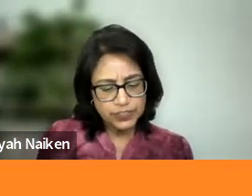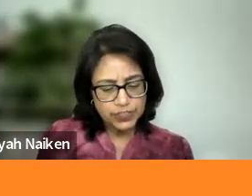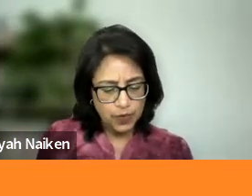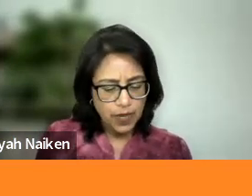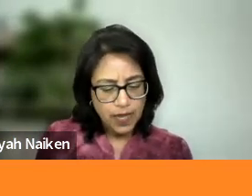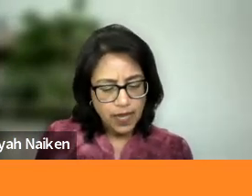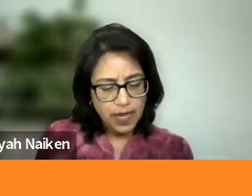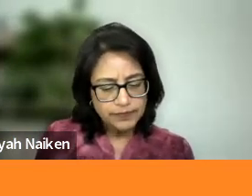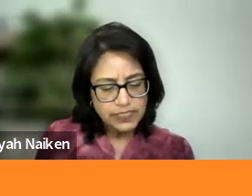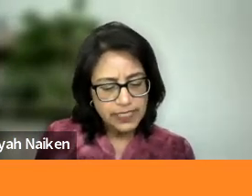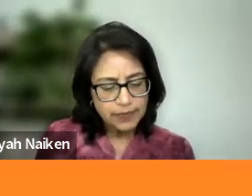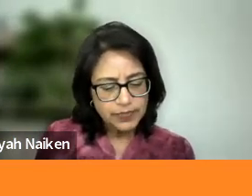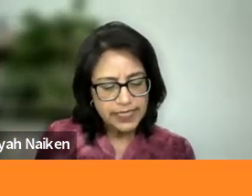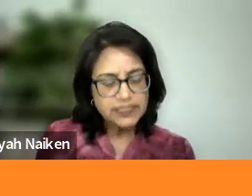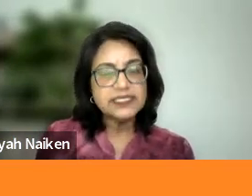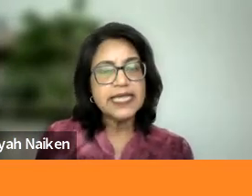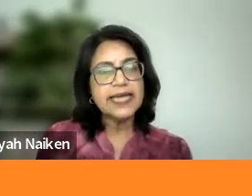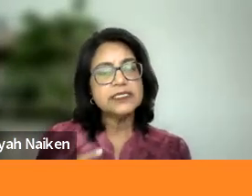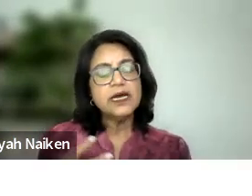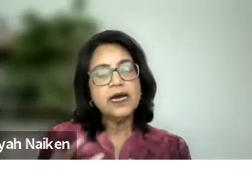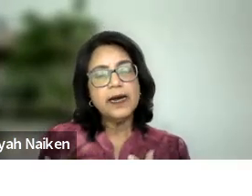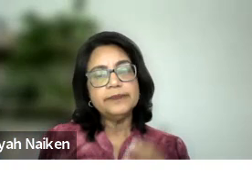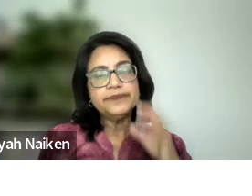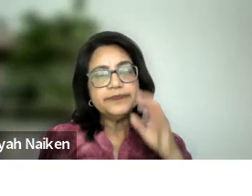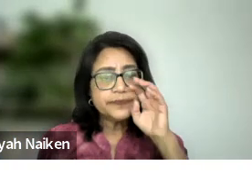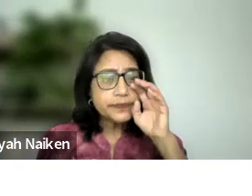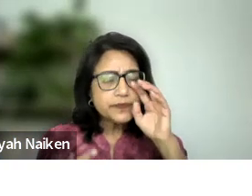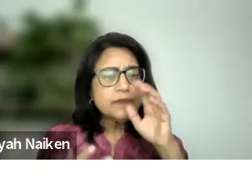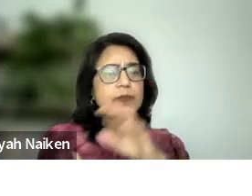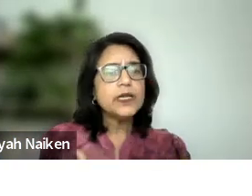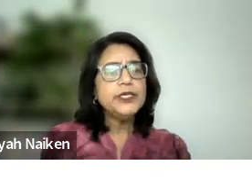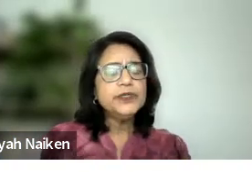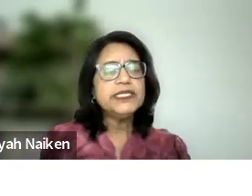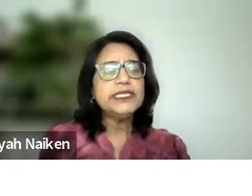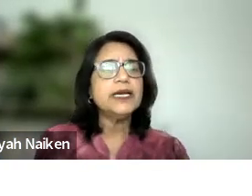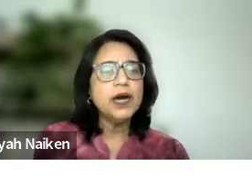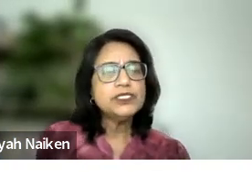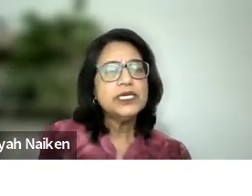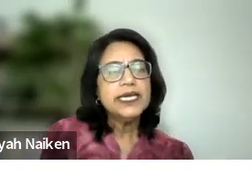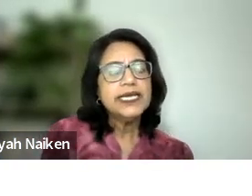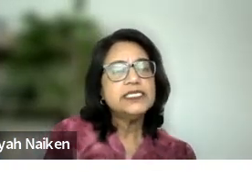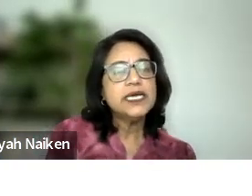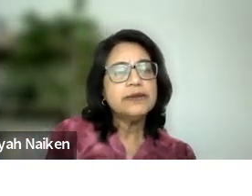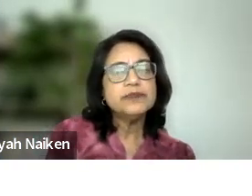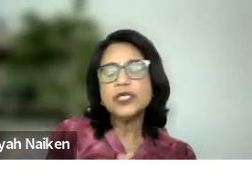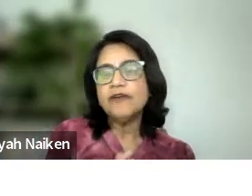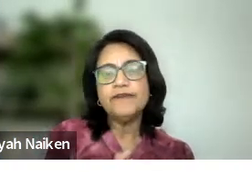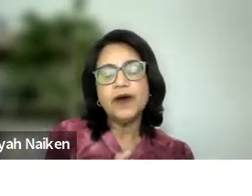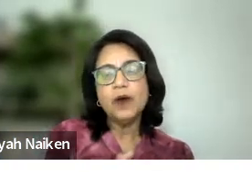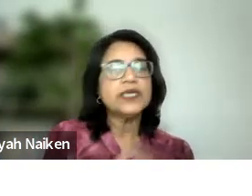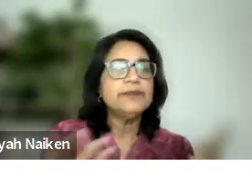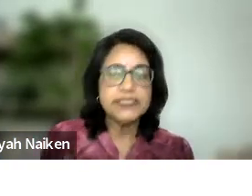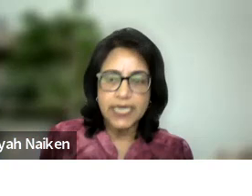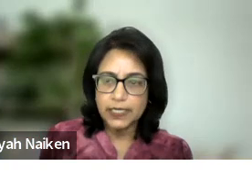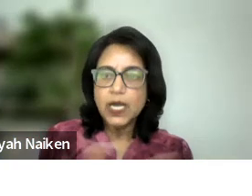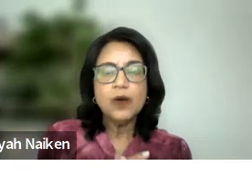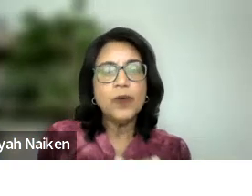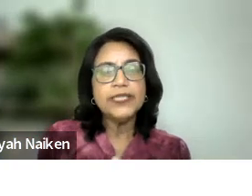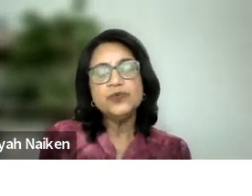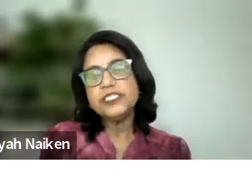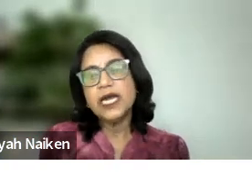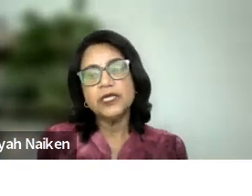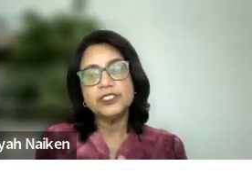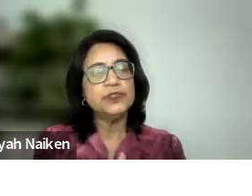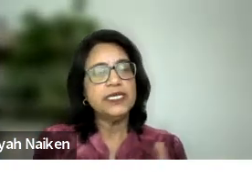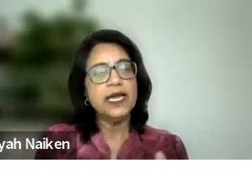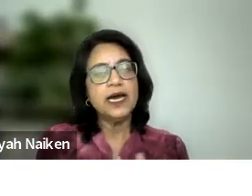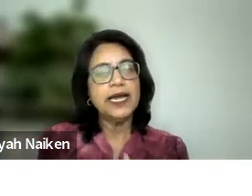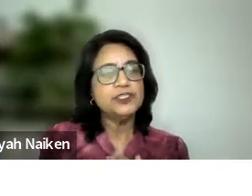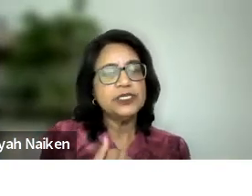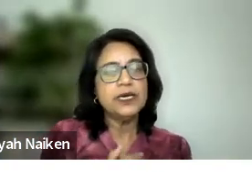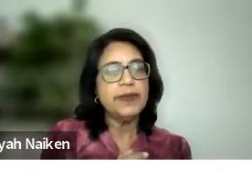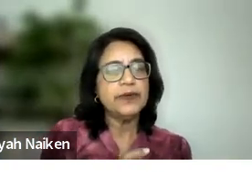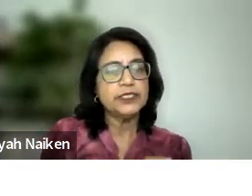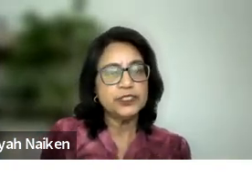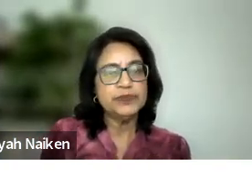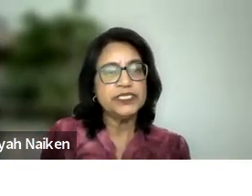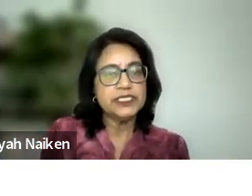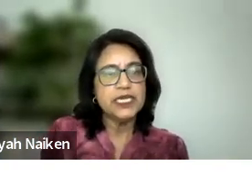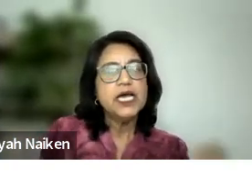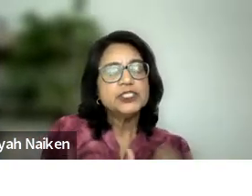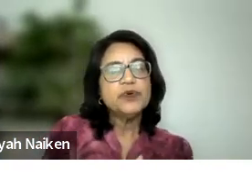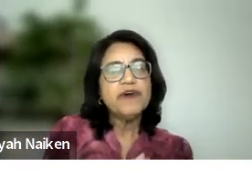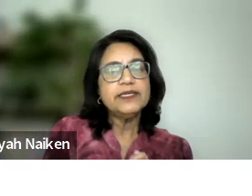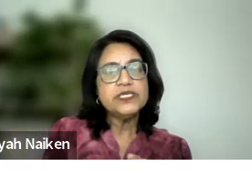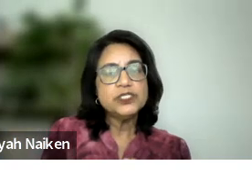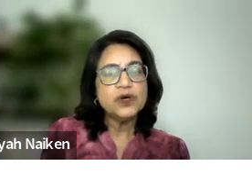About disability.